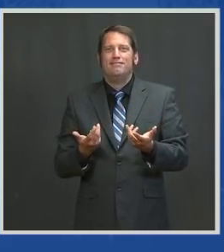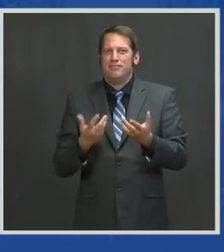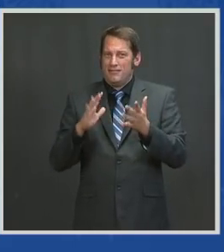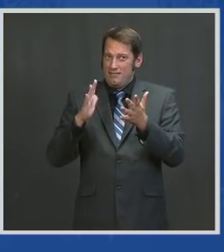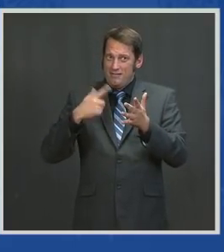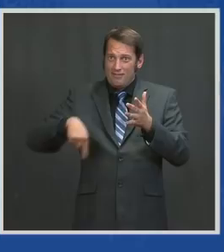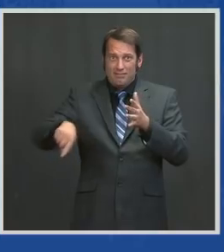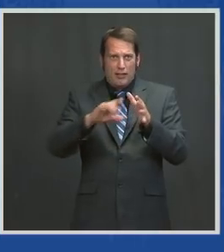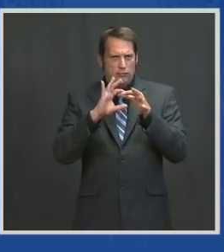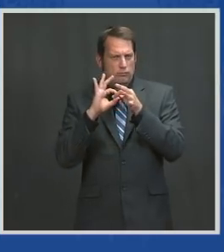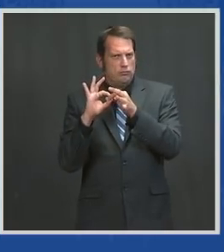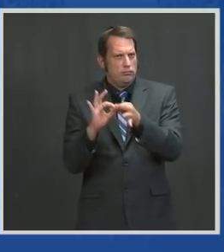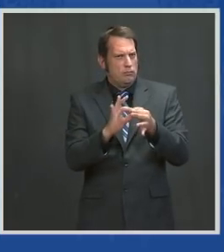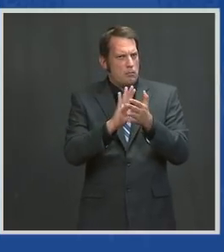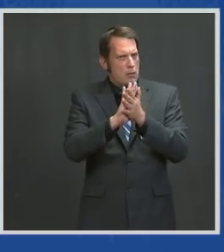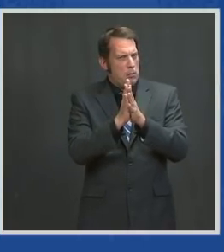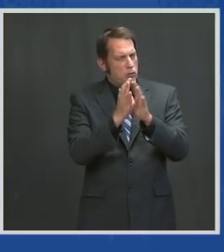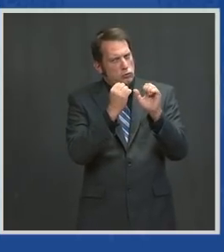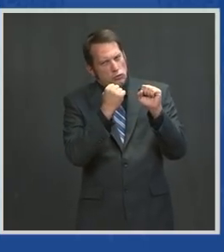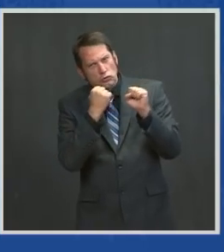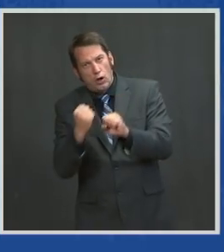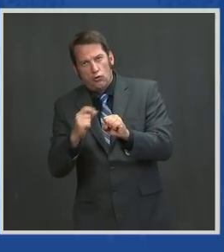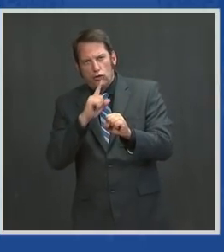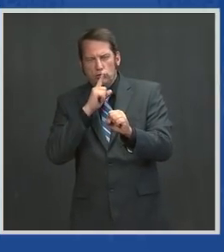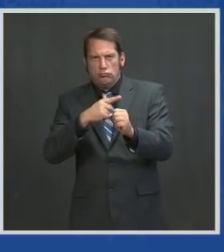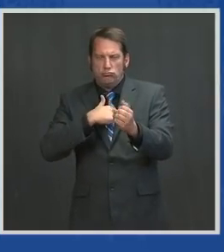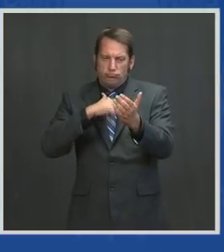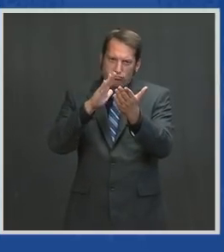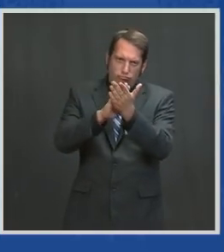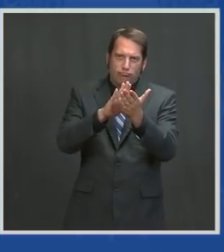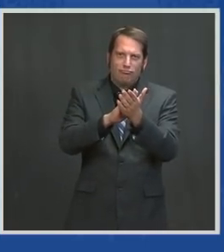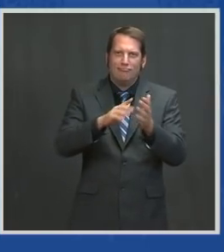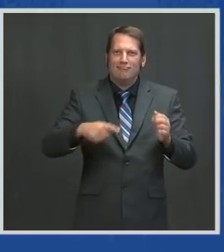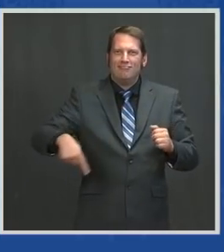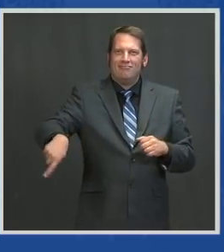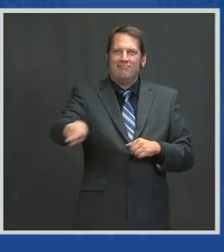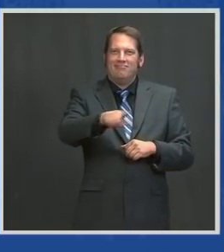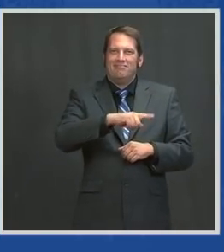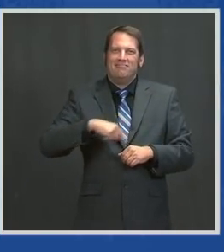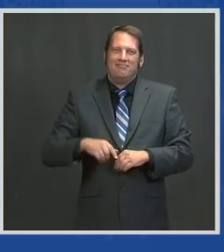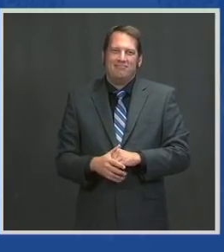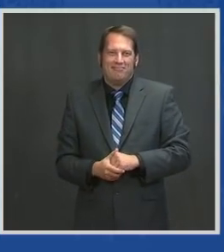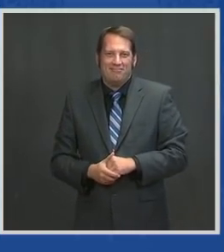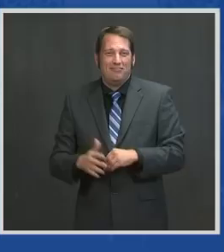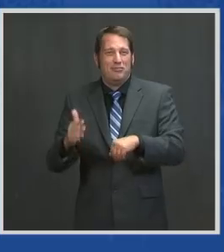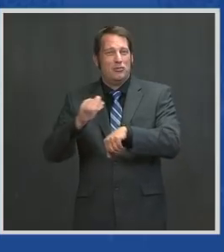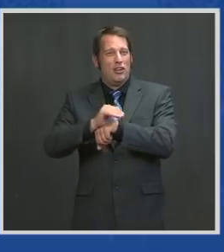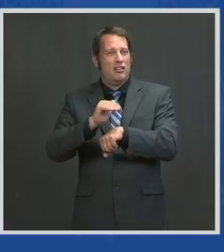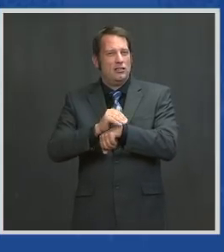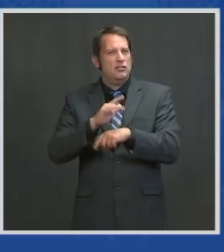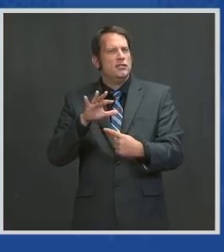So cheers to all of you. Tonight is truly a special night as we welcome our Commander in Chief and First Lady